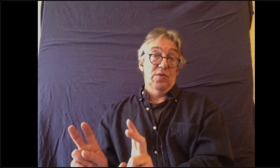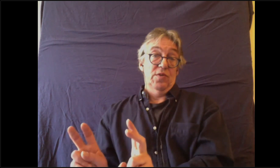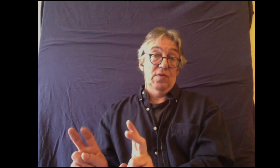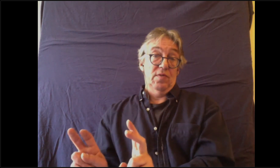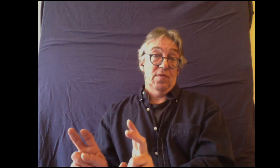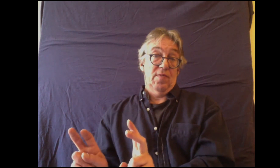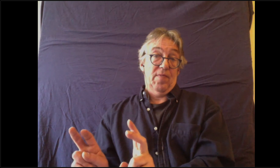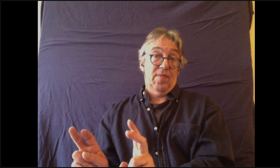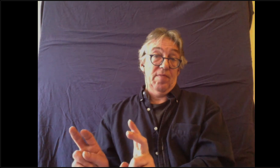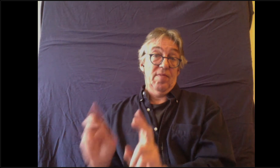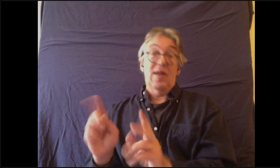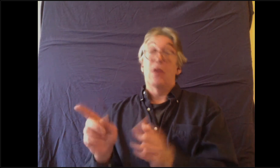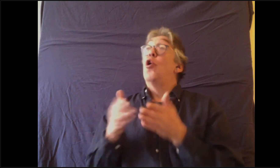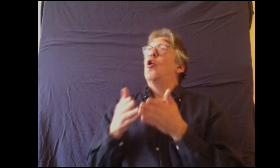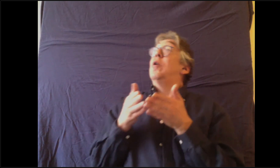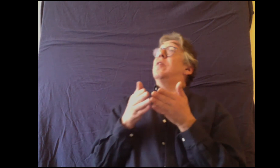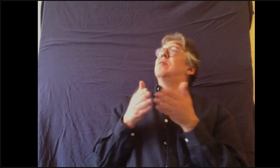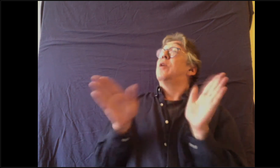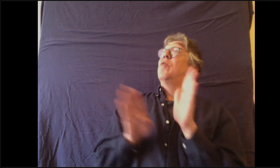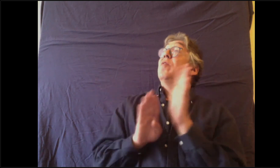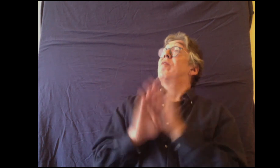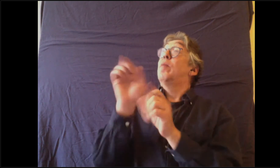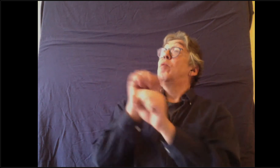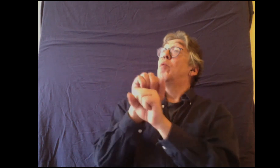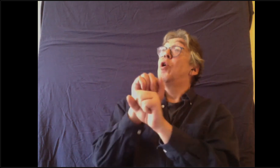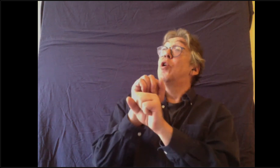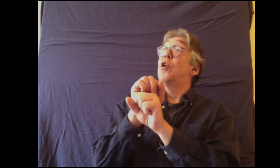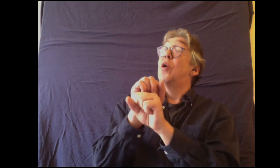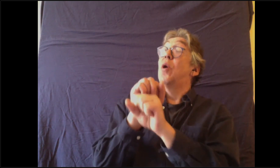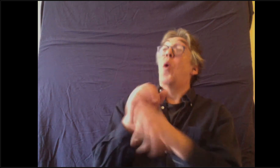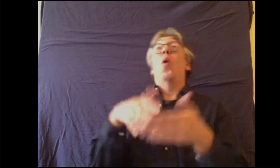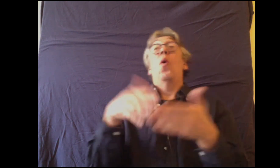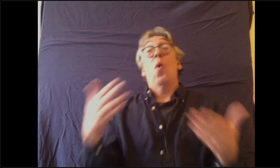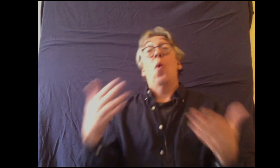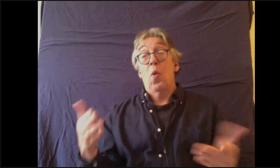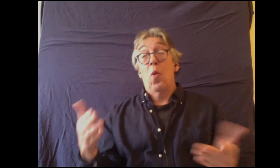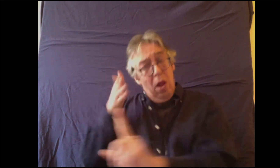And then we are happy to be the lead in this consortium.